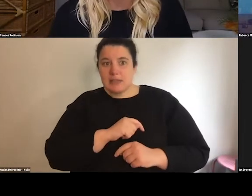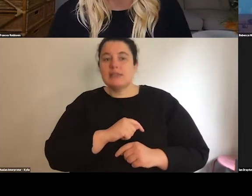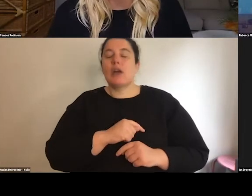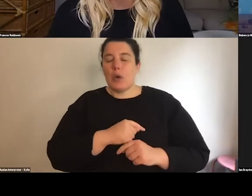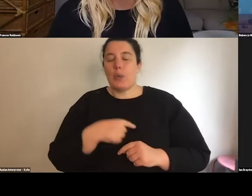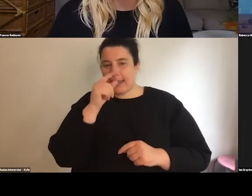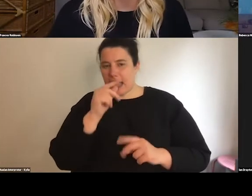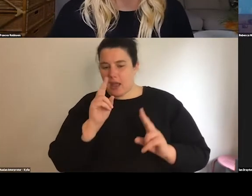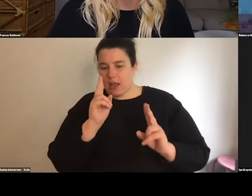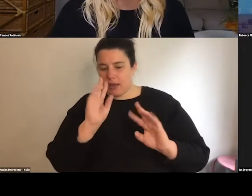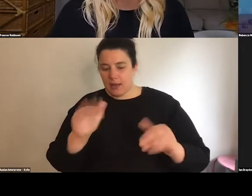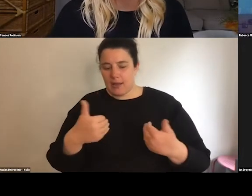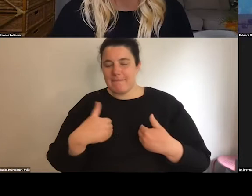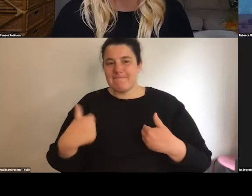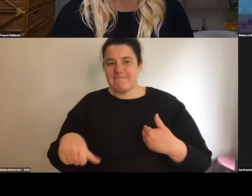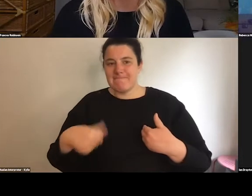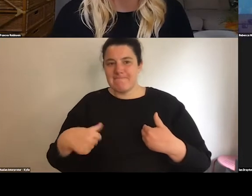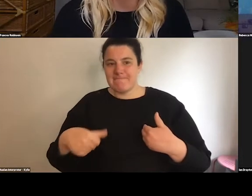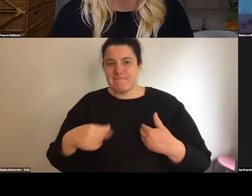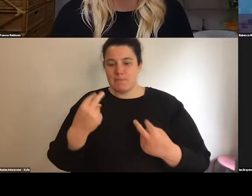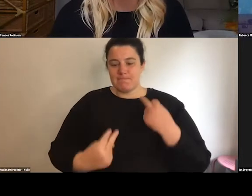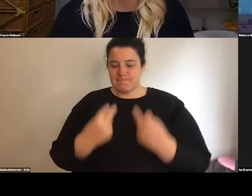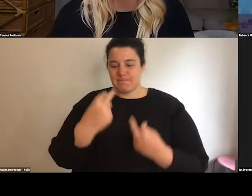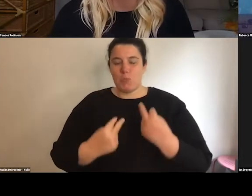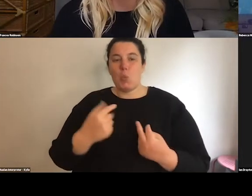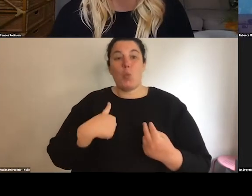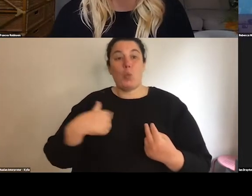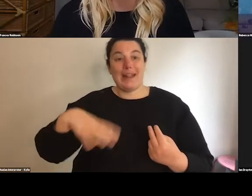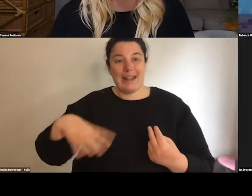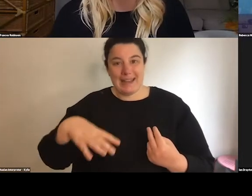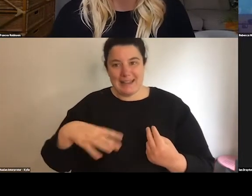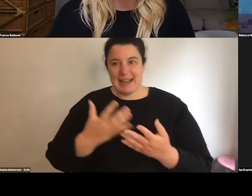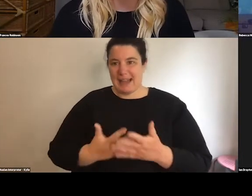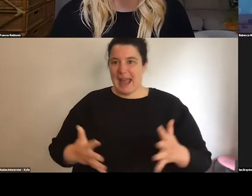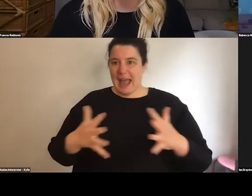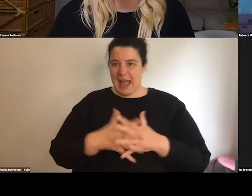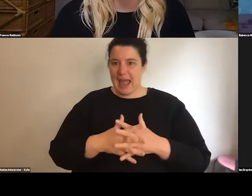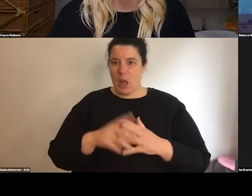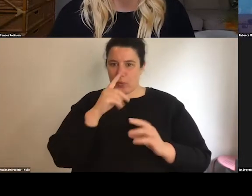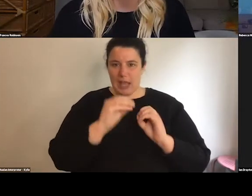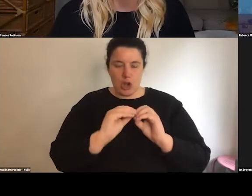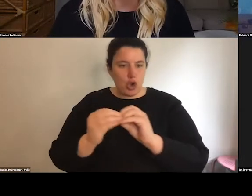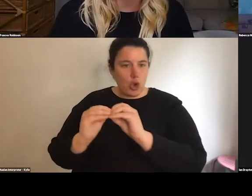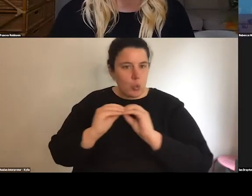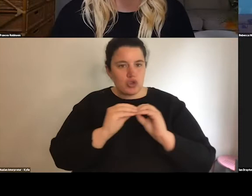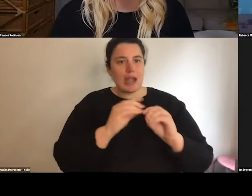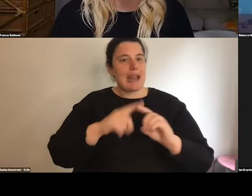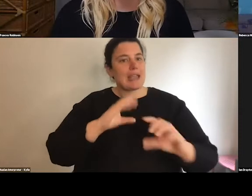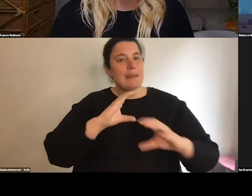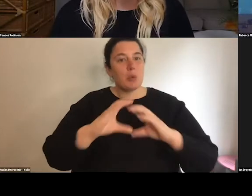to look inwards and reflect more deeply on ourselves and what we need and how to negotiate and communicate what we need